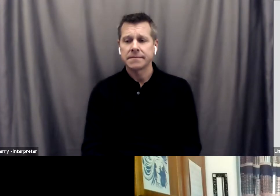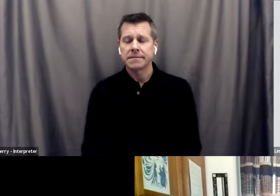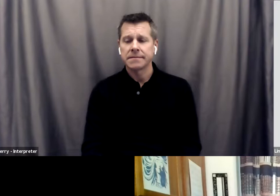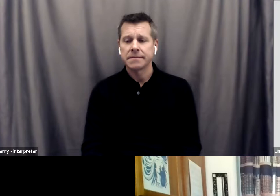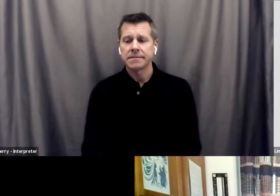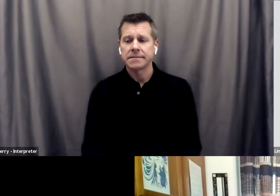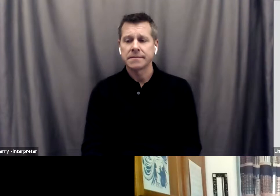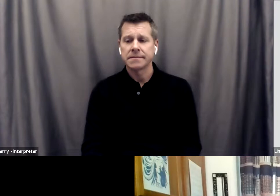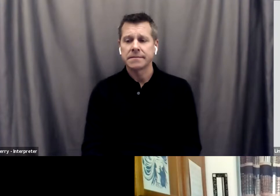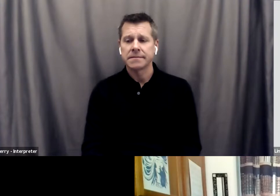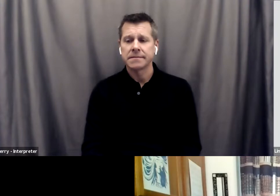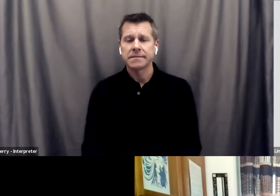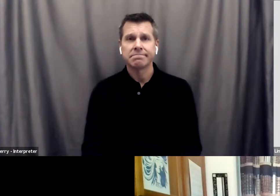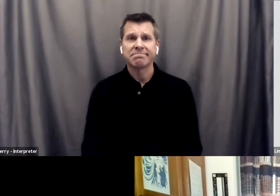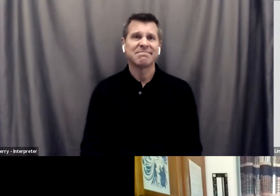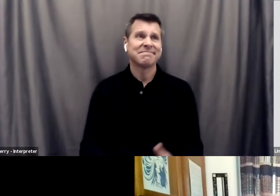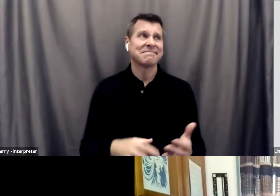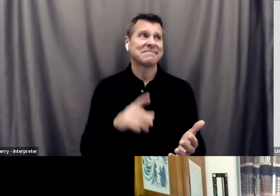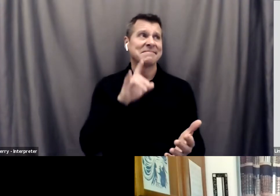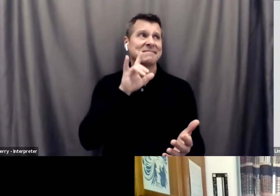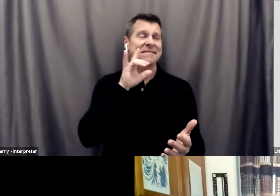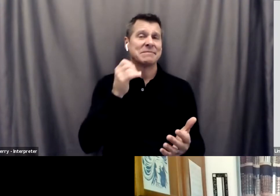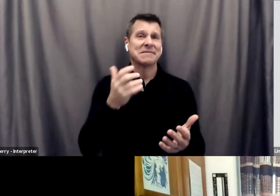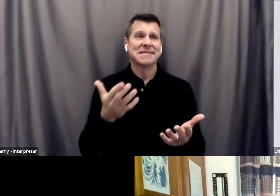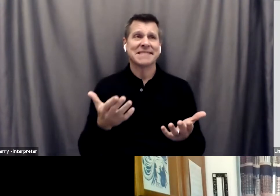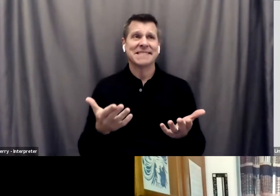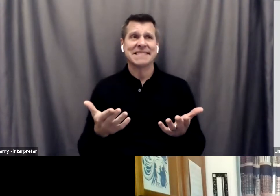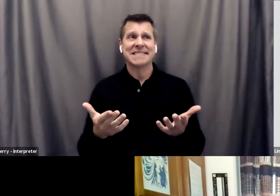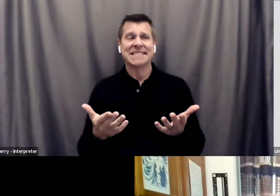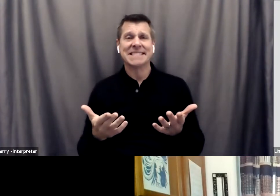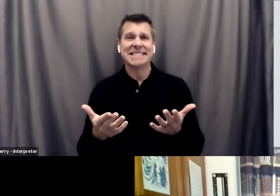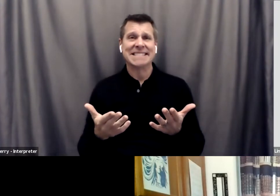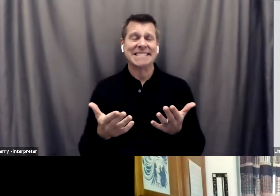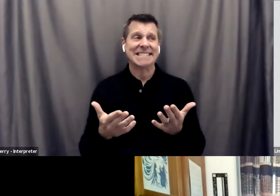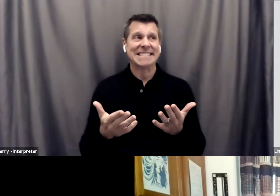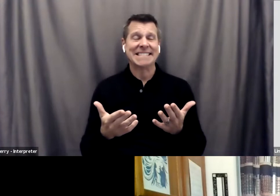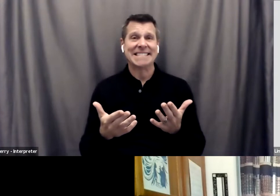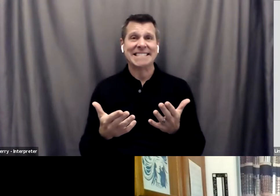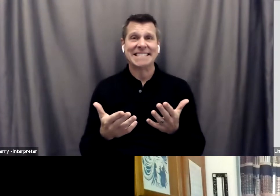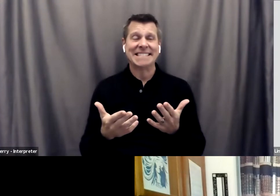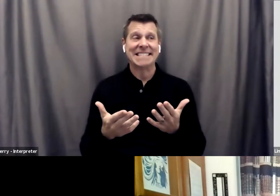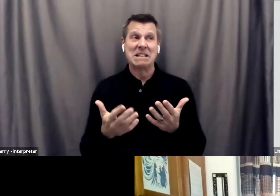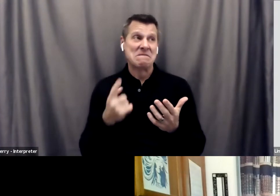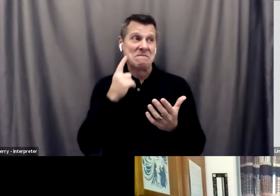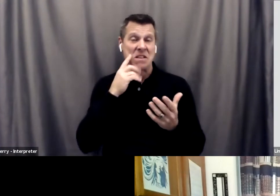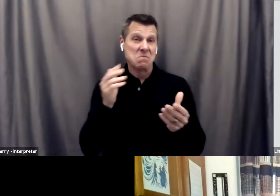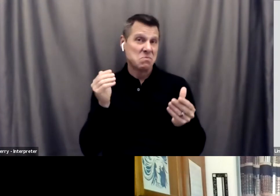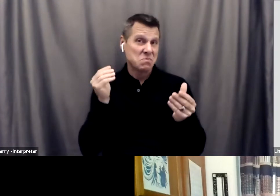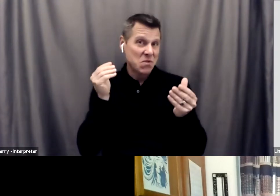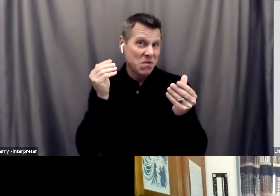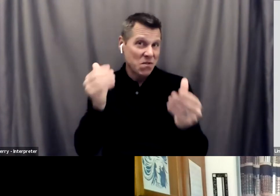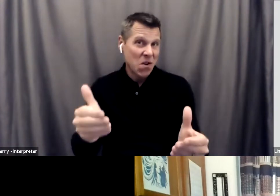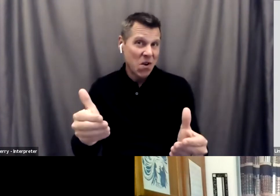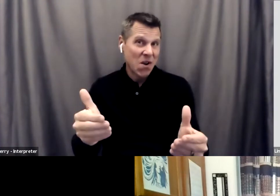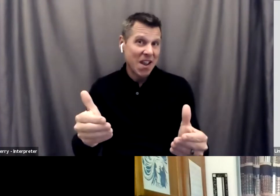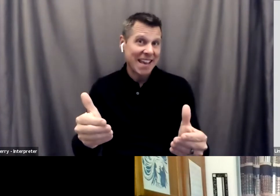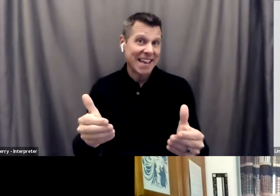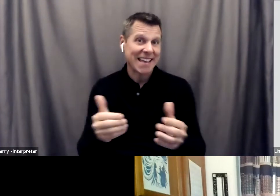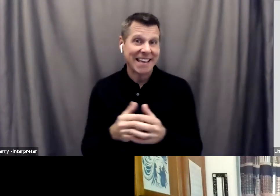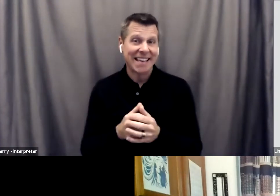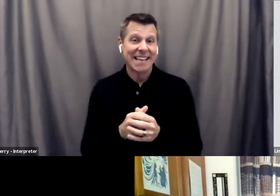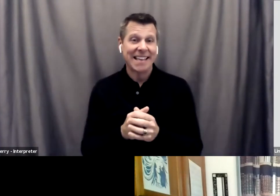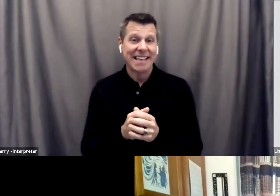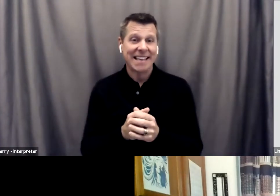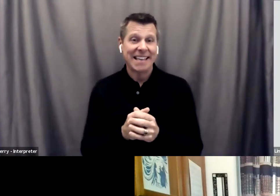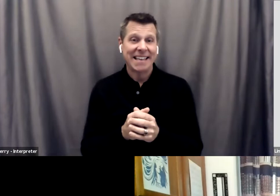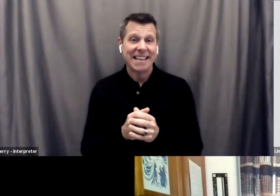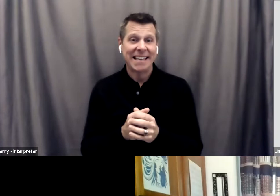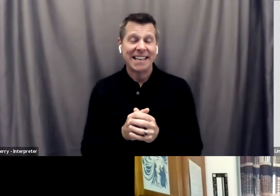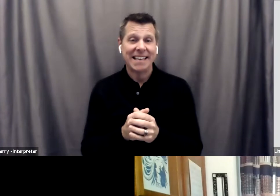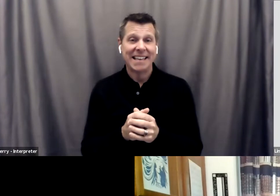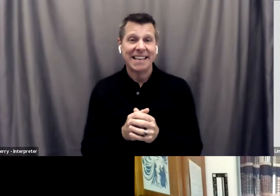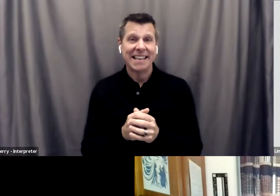Well, sounds like maybe we are good to move forward. So we can give everybody back about 10 minutes, and get a little more of a break